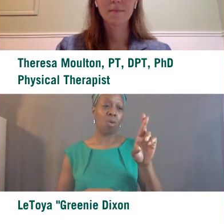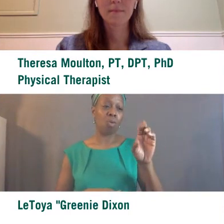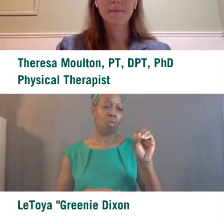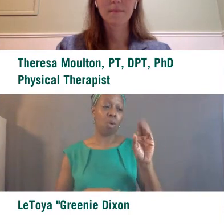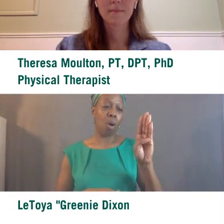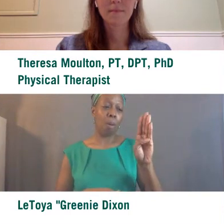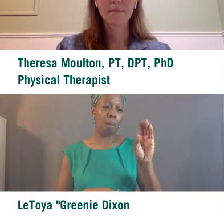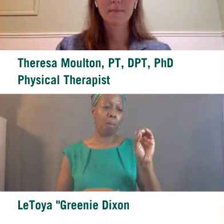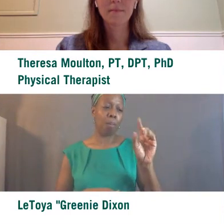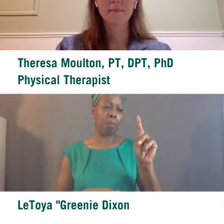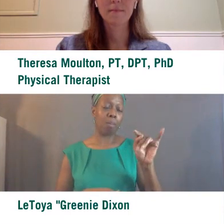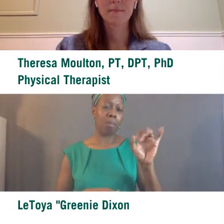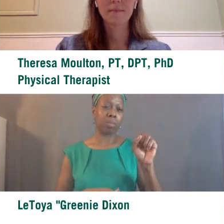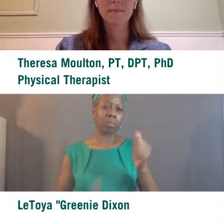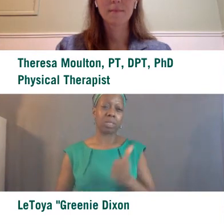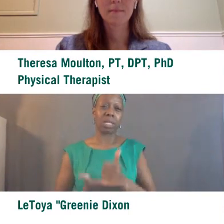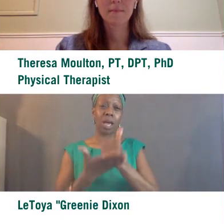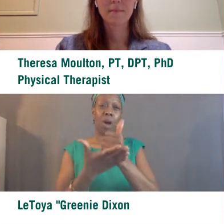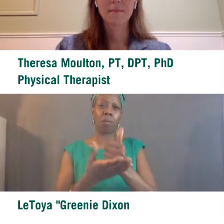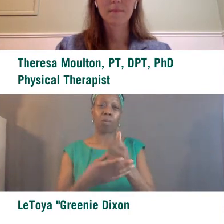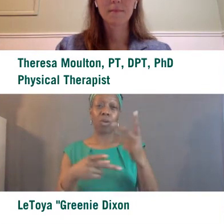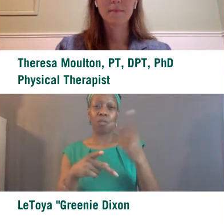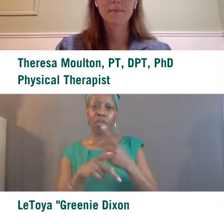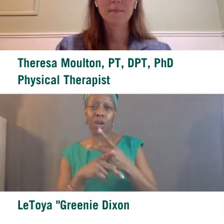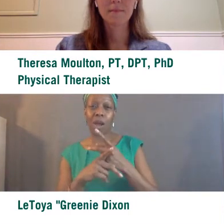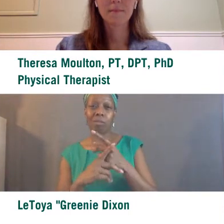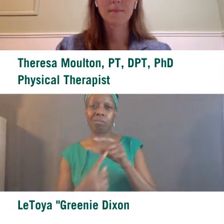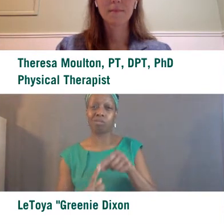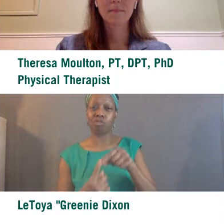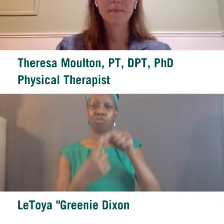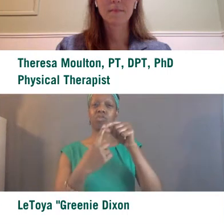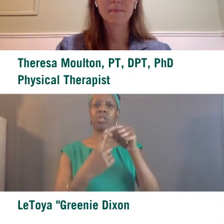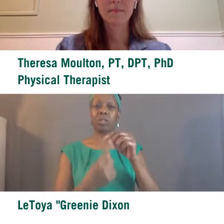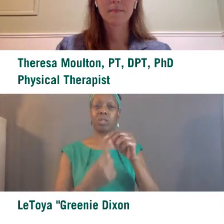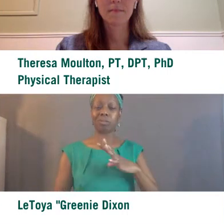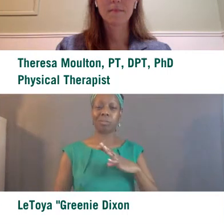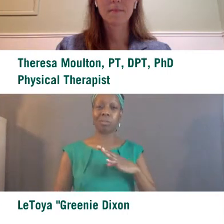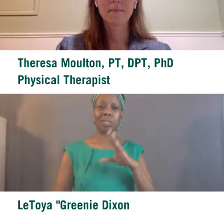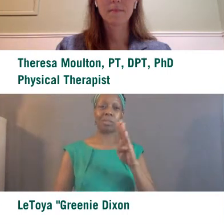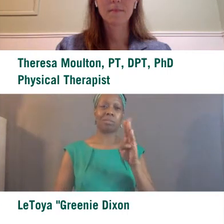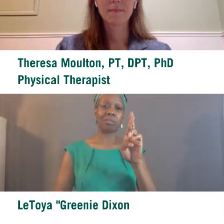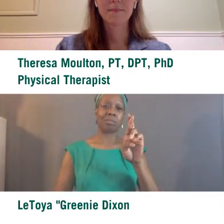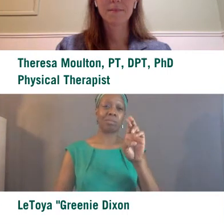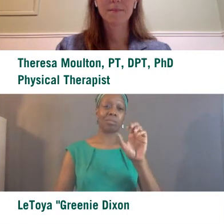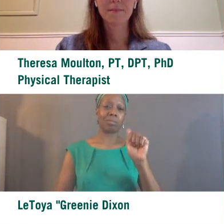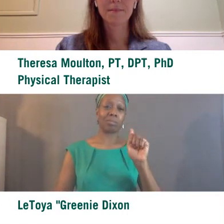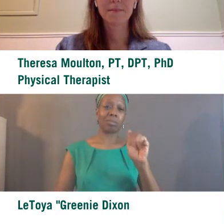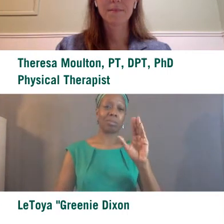There's within outpatient. We also have some different things to work with younger kids.